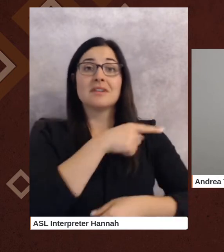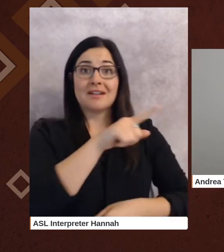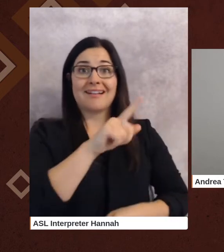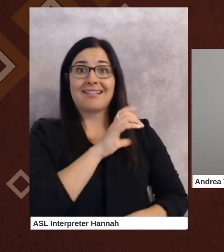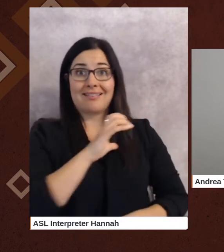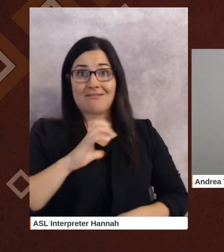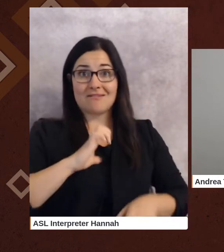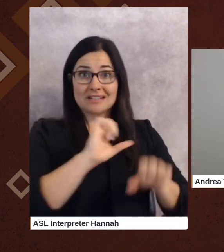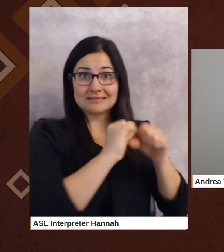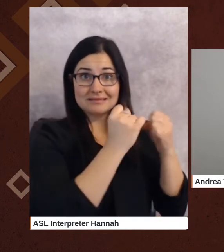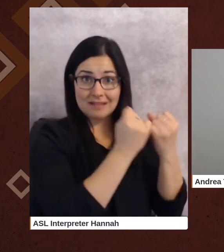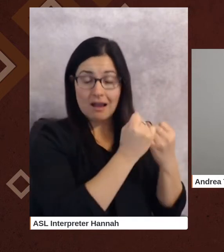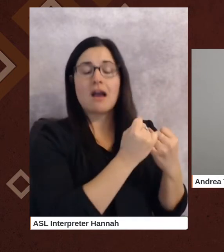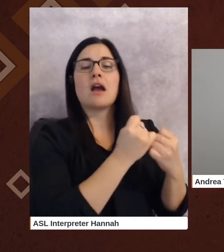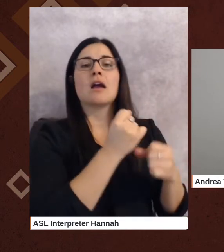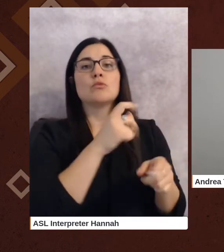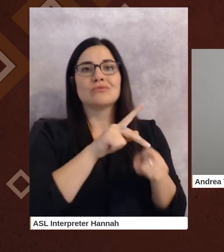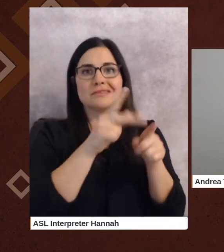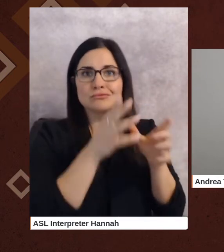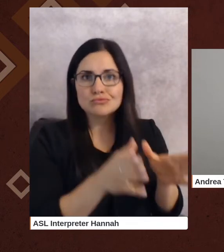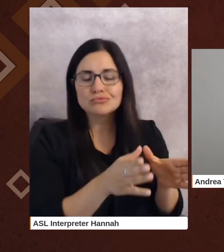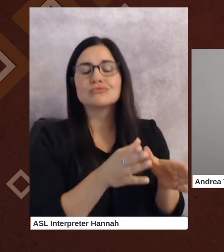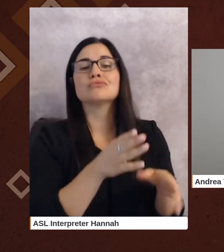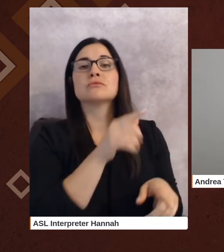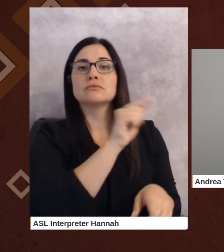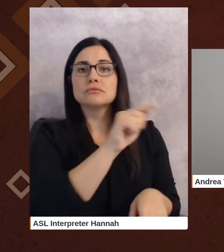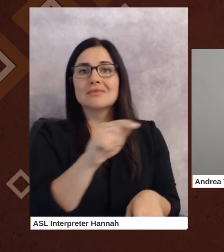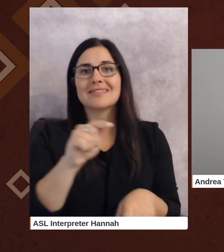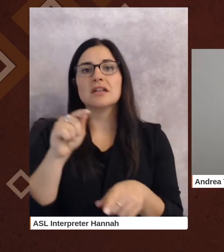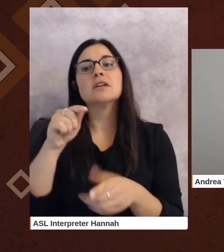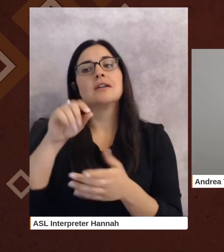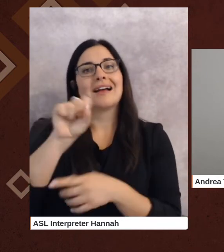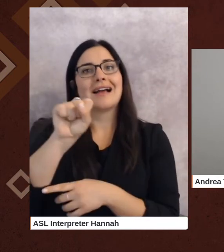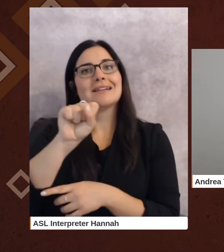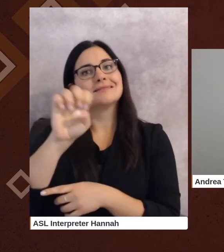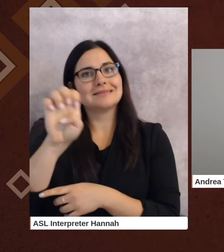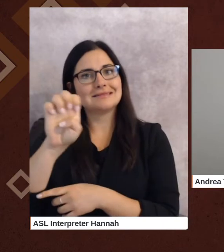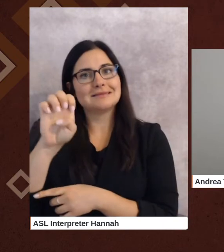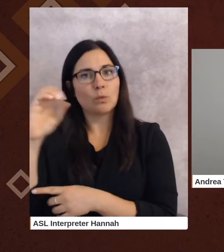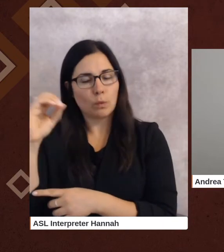and professionals the Student Equity Office and Fresno City College faculty.